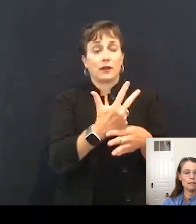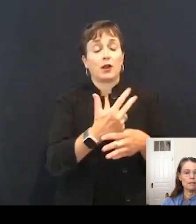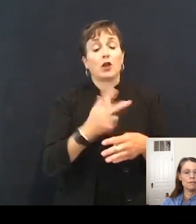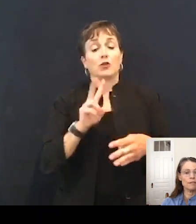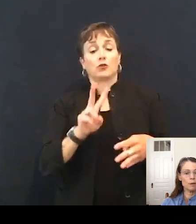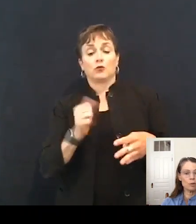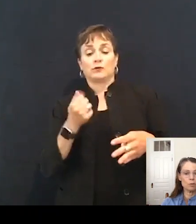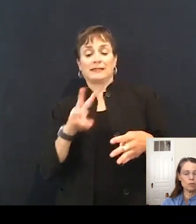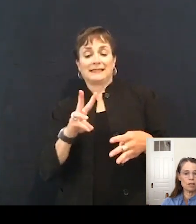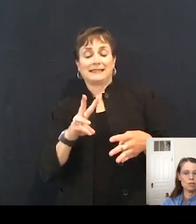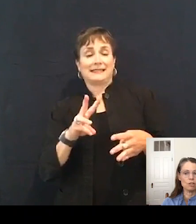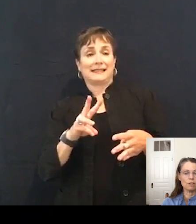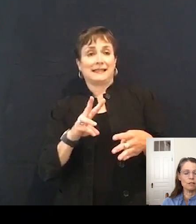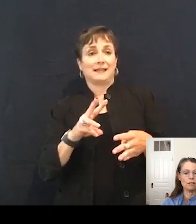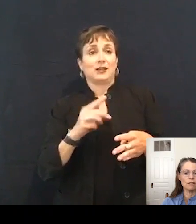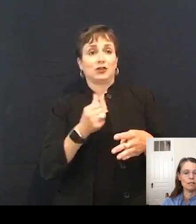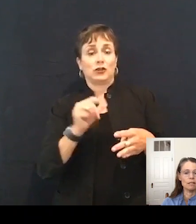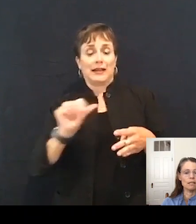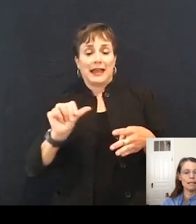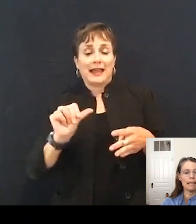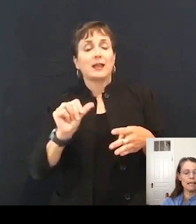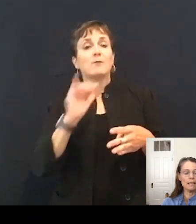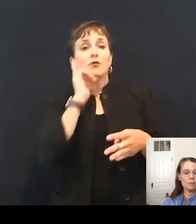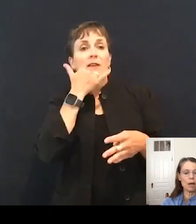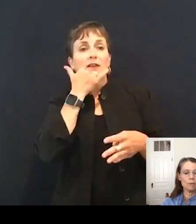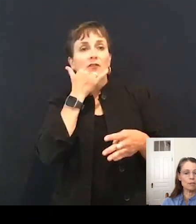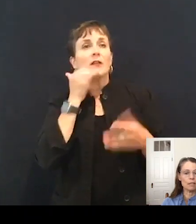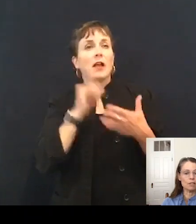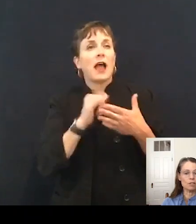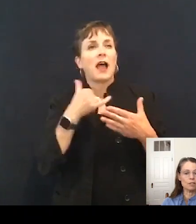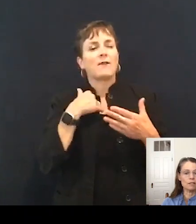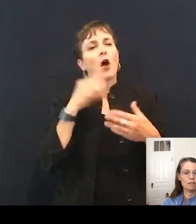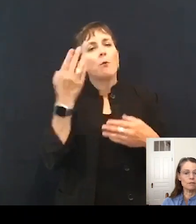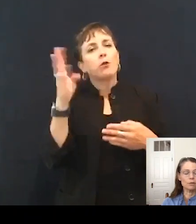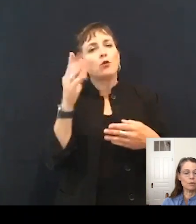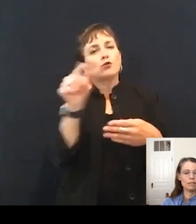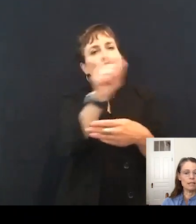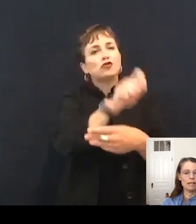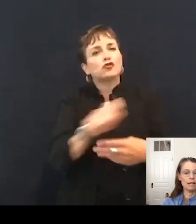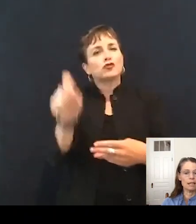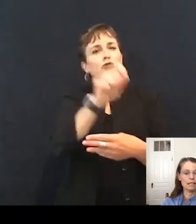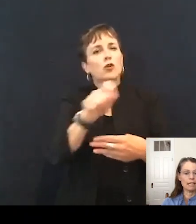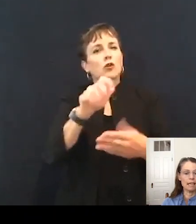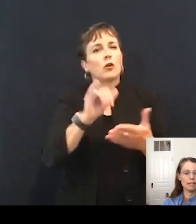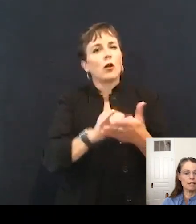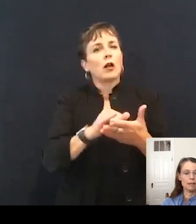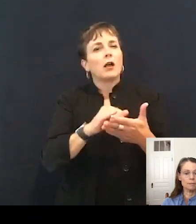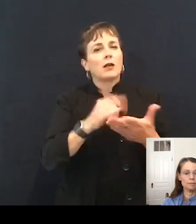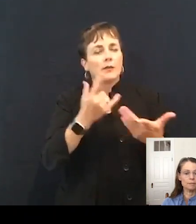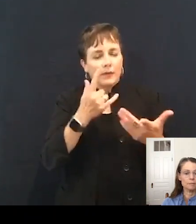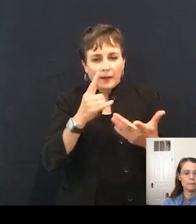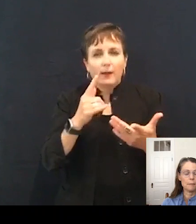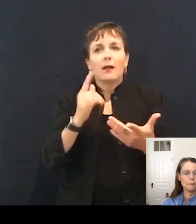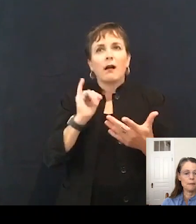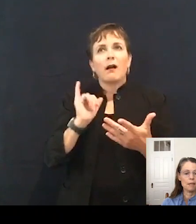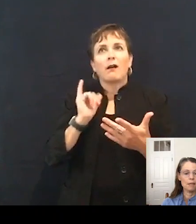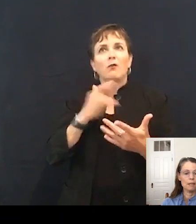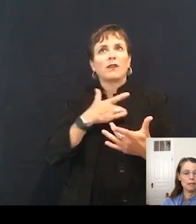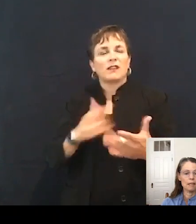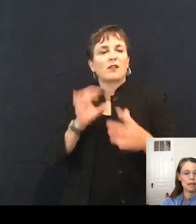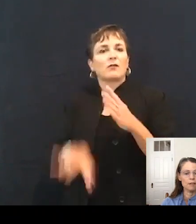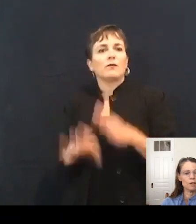This is the founder mutation in Acadian populations of Louisiana and Canada.